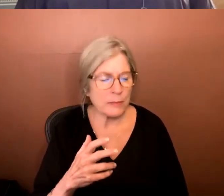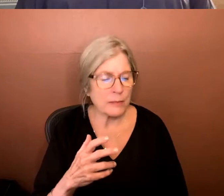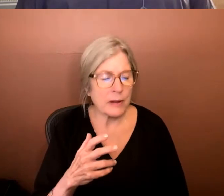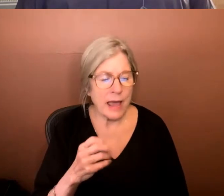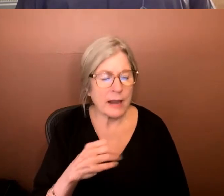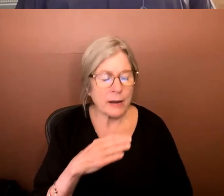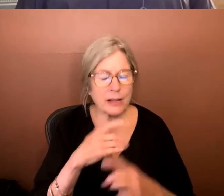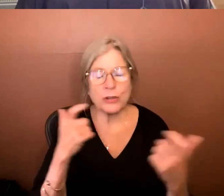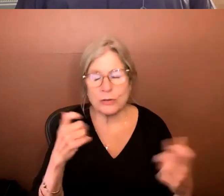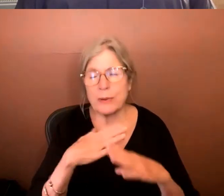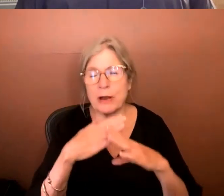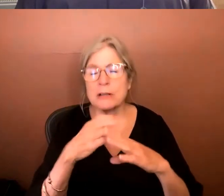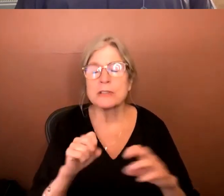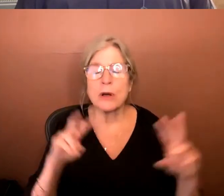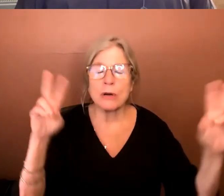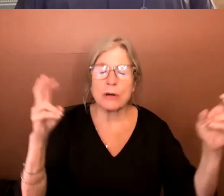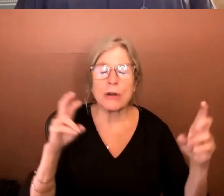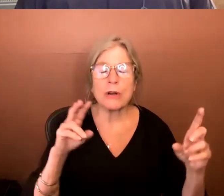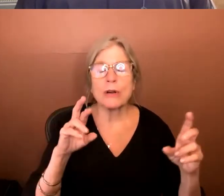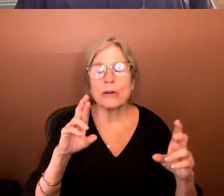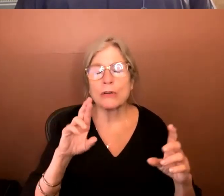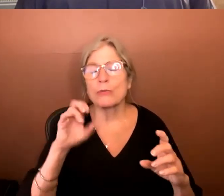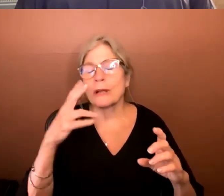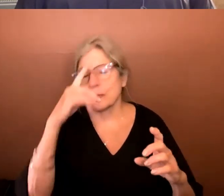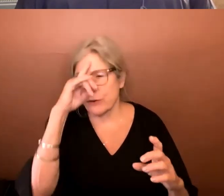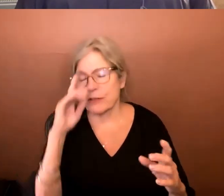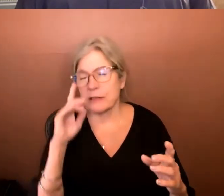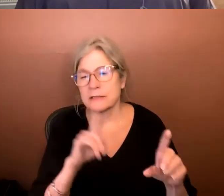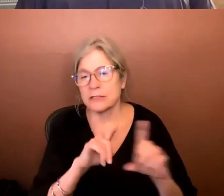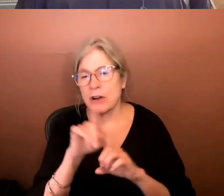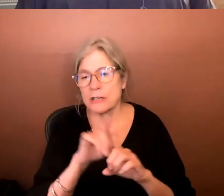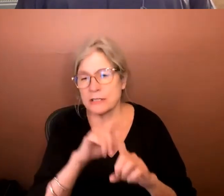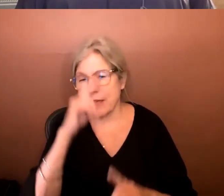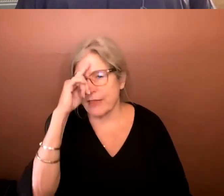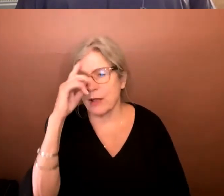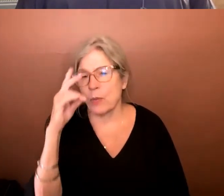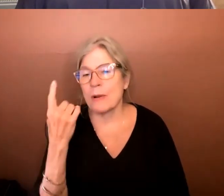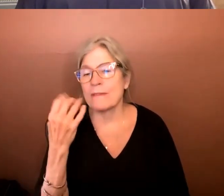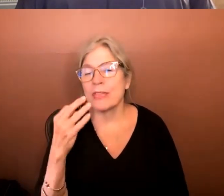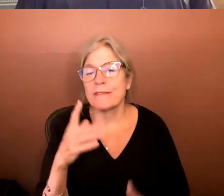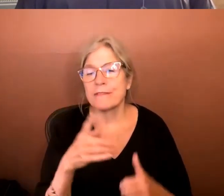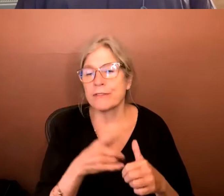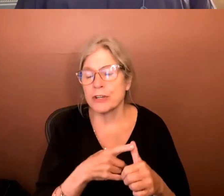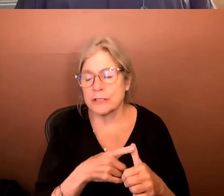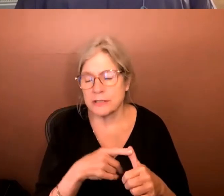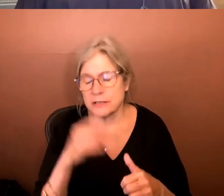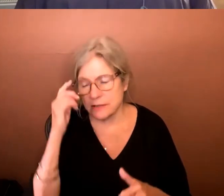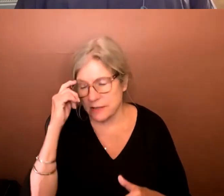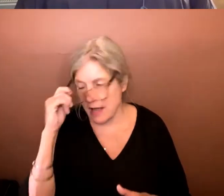Reach for the stars was I think probably one of the first born